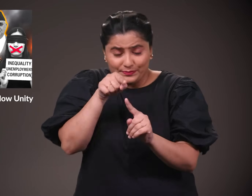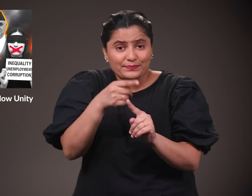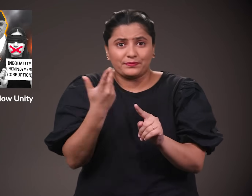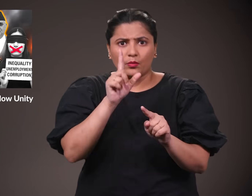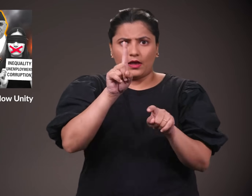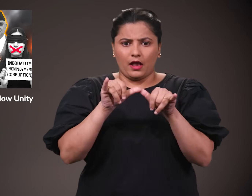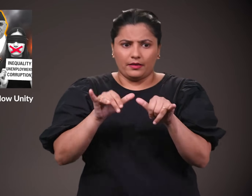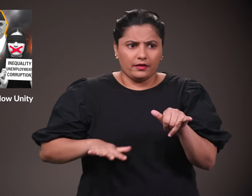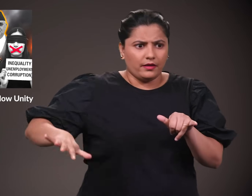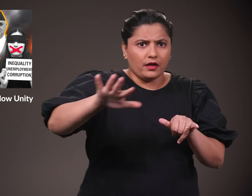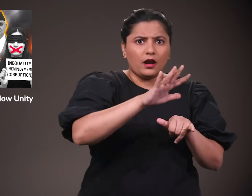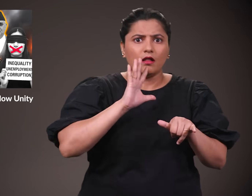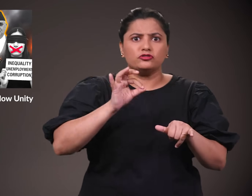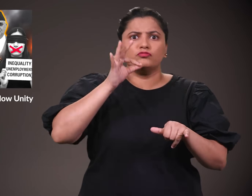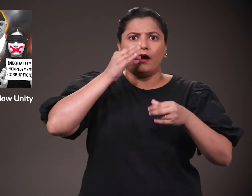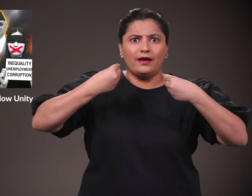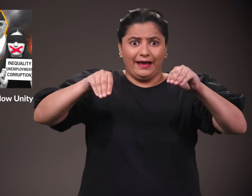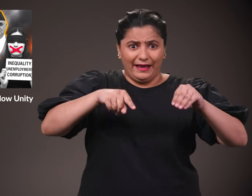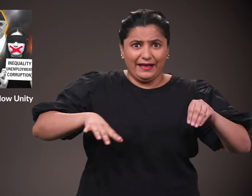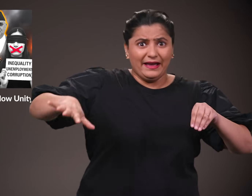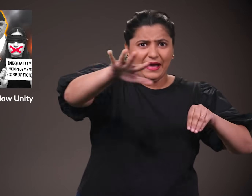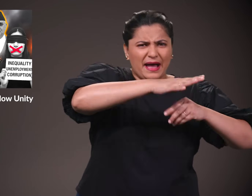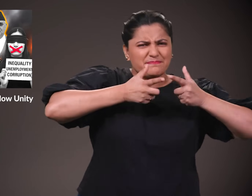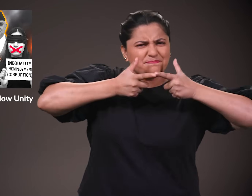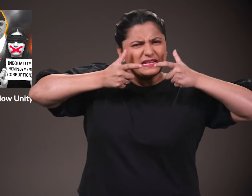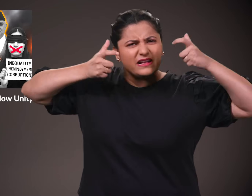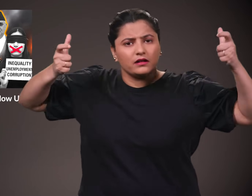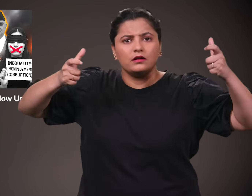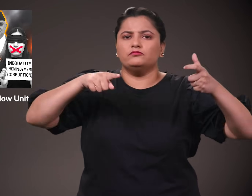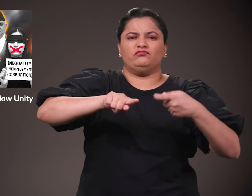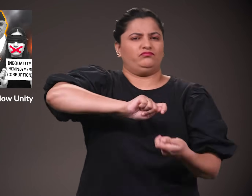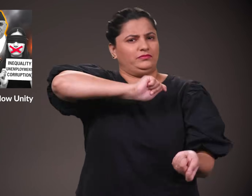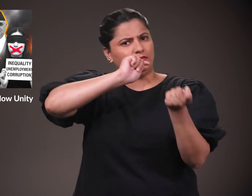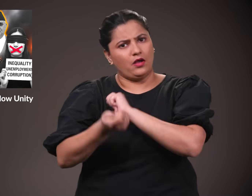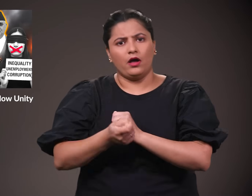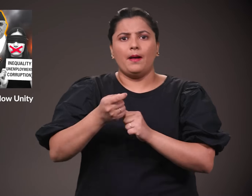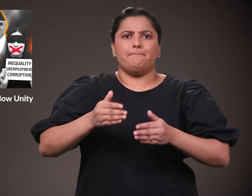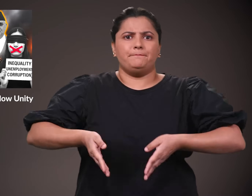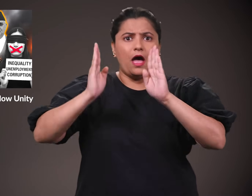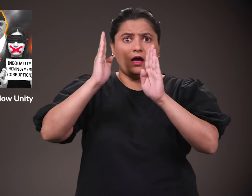They even converted a tea estate into a commercial plot.